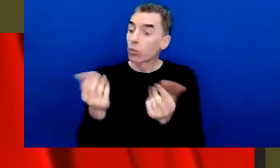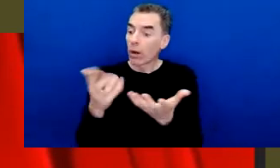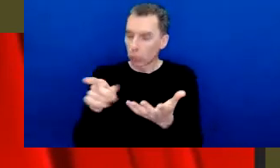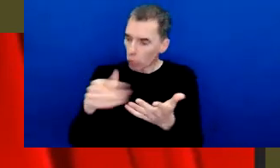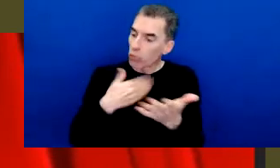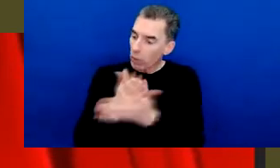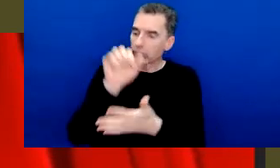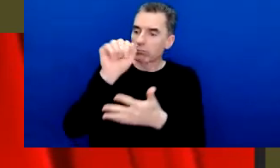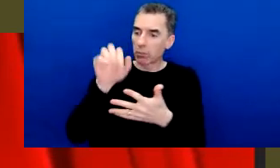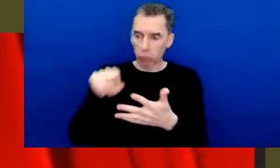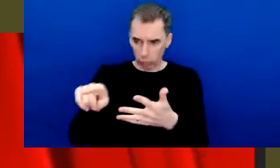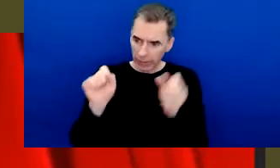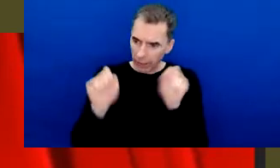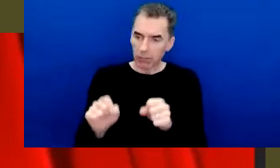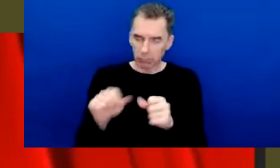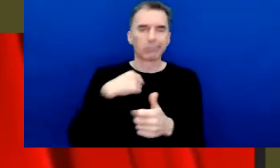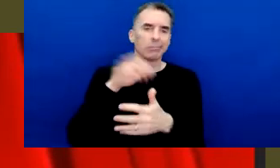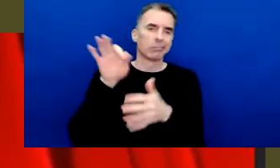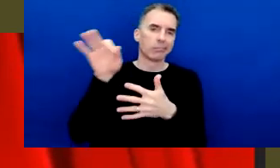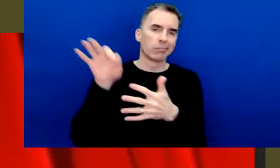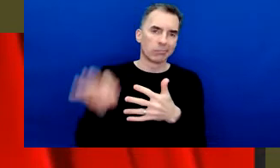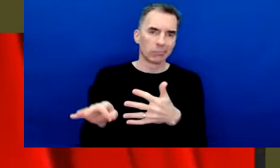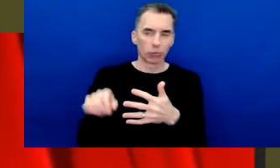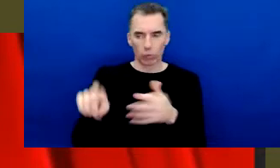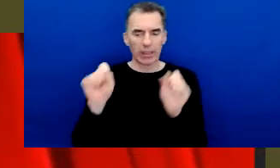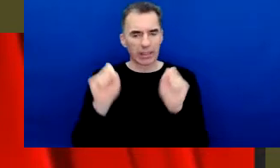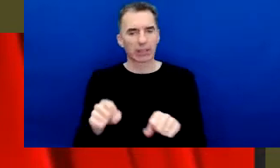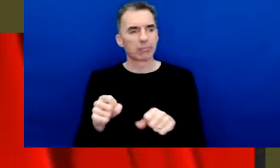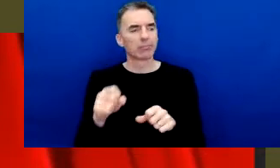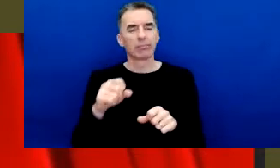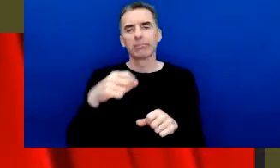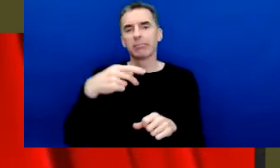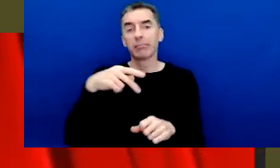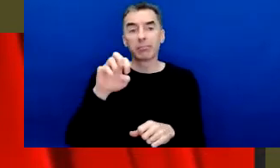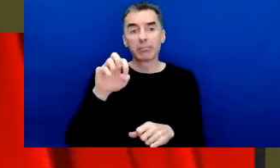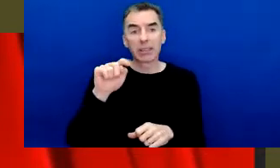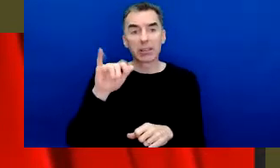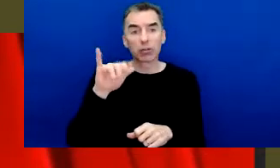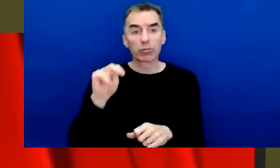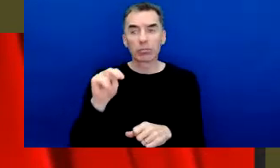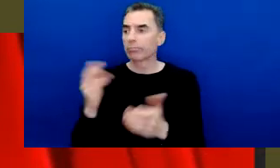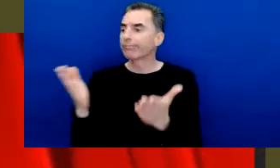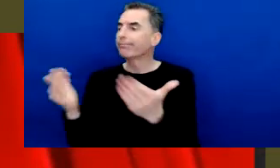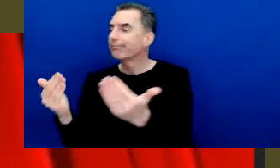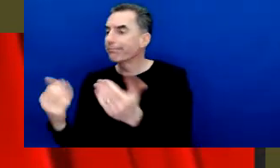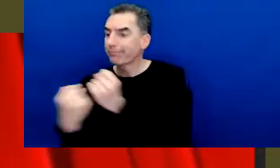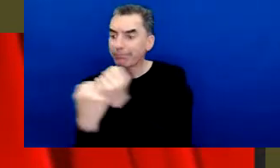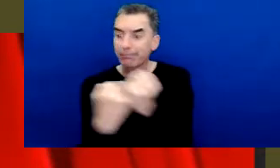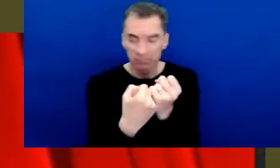and you can do a grade petition complaint, or you can there's students have rights and it's important that they know that as well.